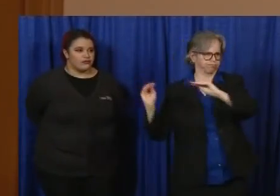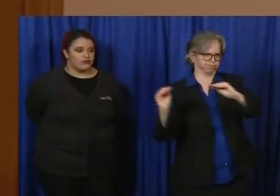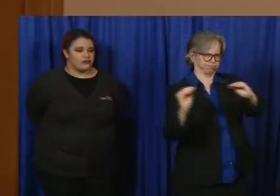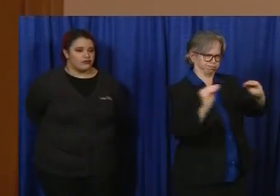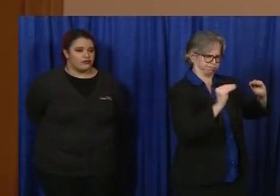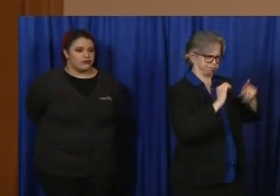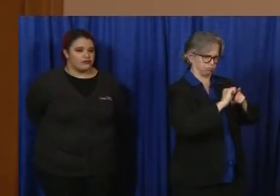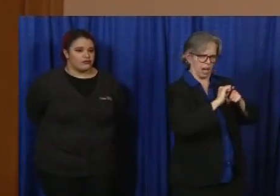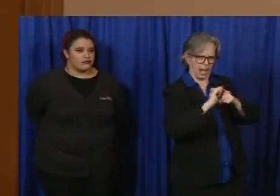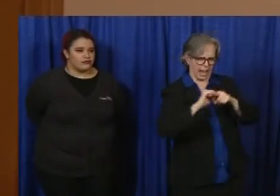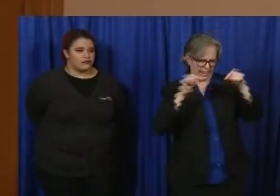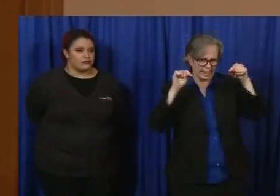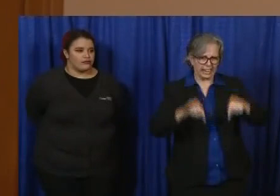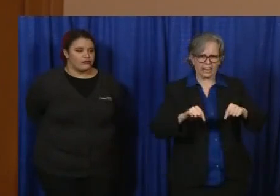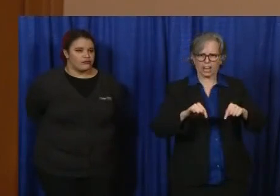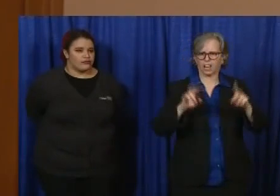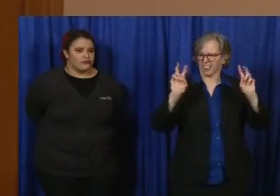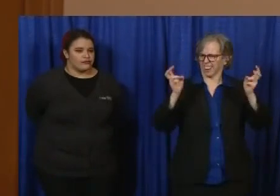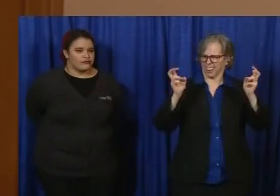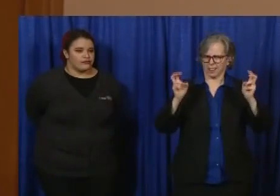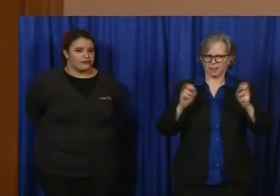NURSING THINGS SO SOME OF THOSE